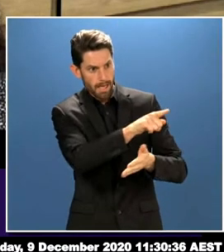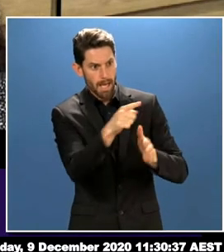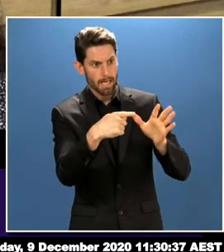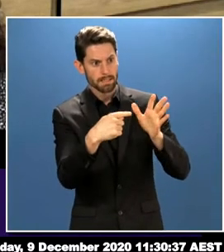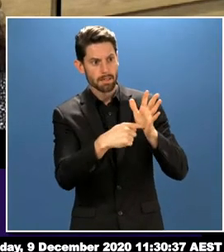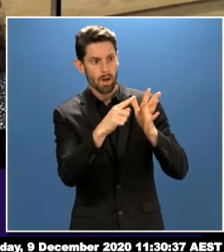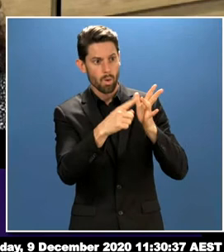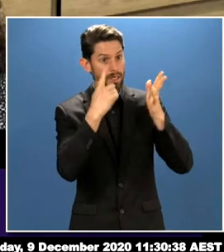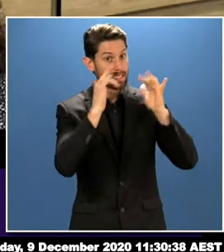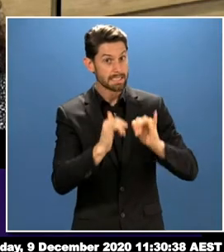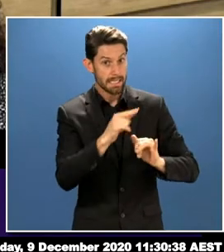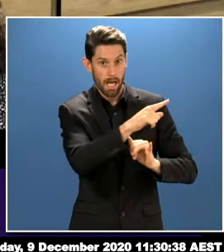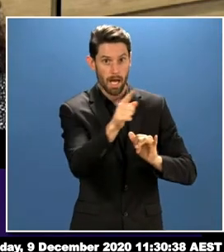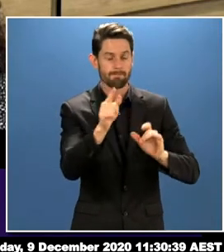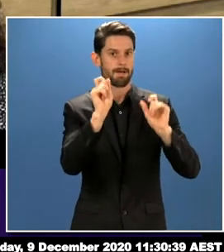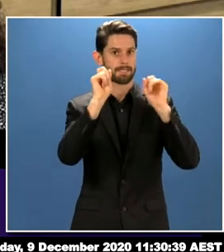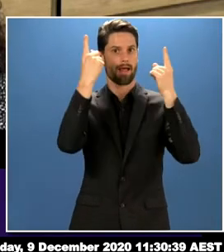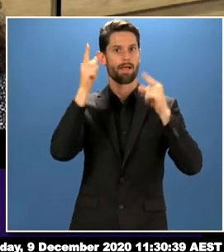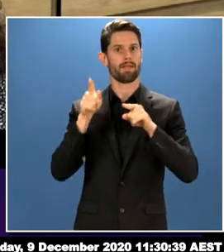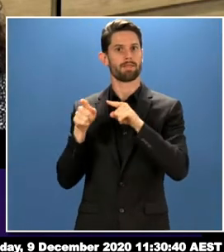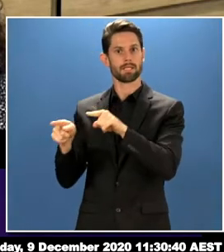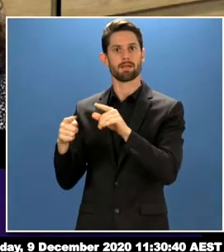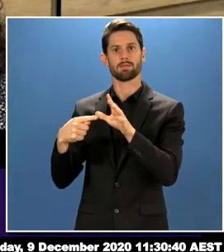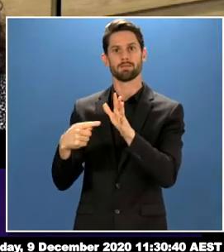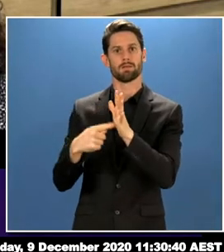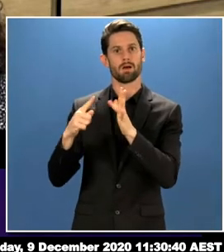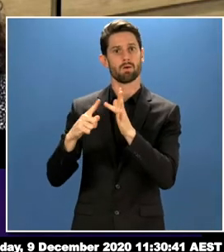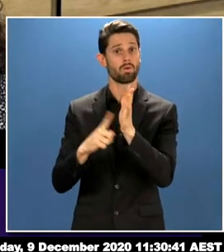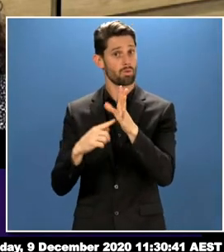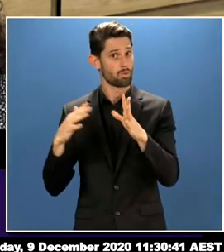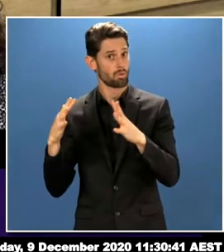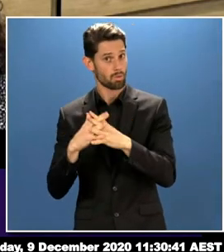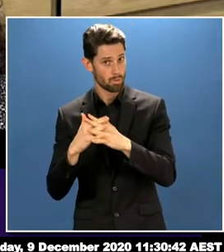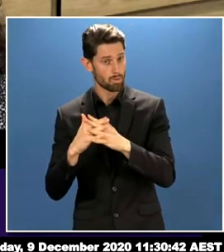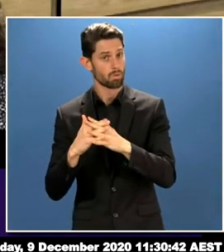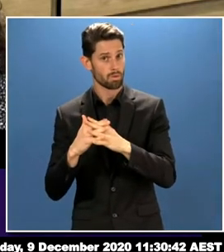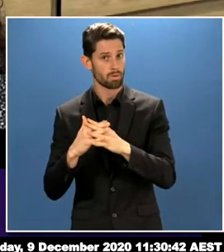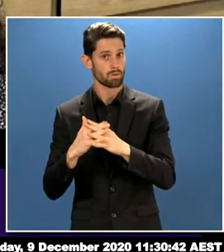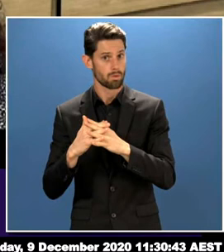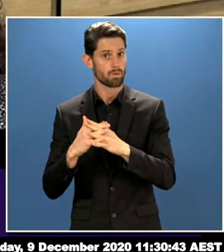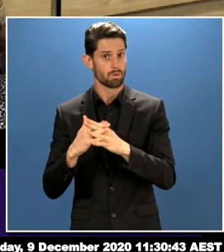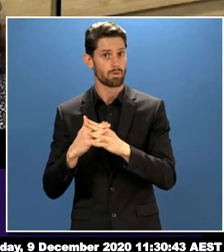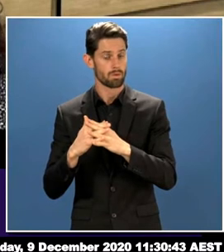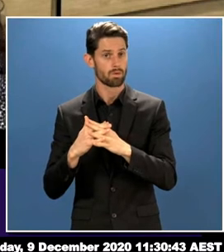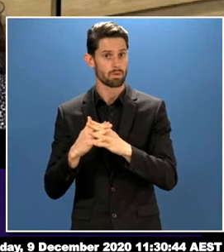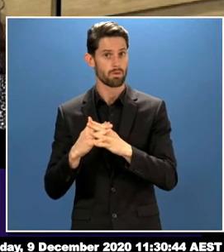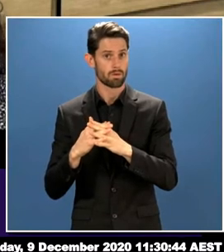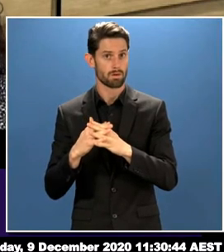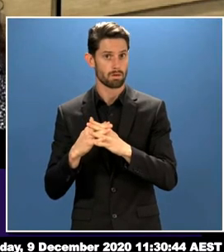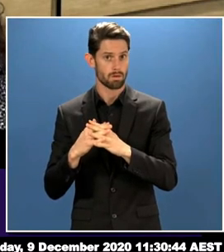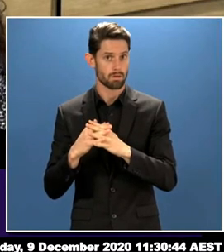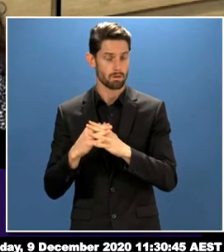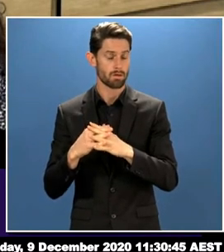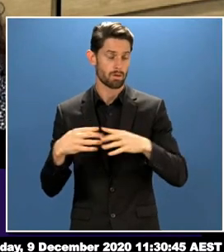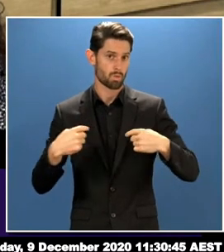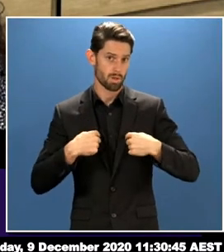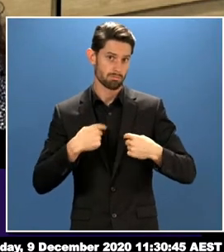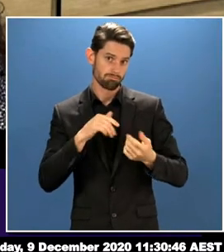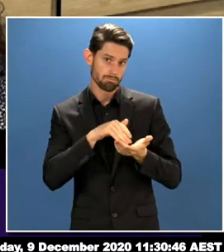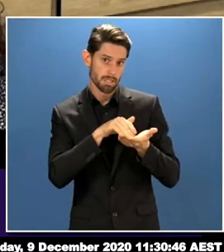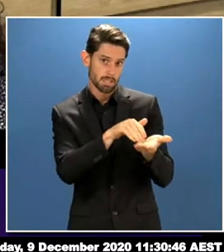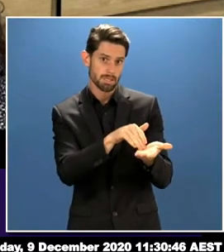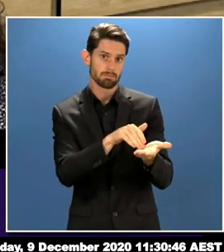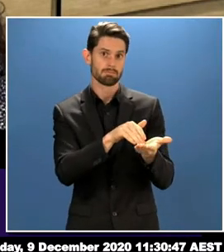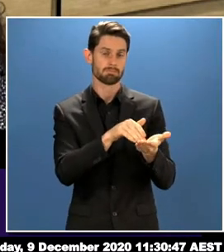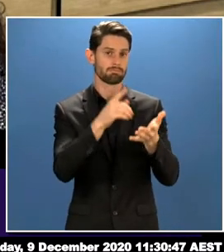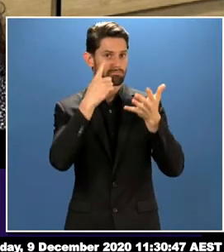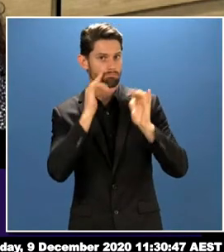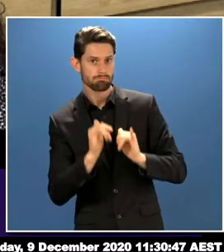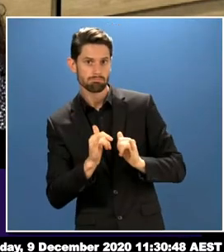And we advise the ATO with the law, will assist counsel that way.